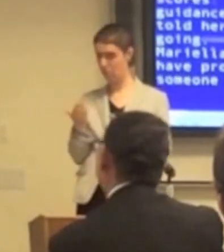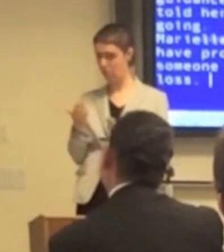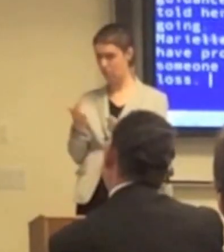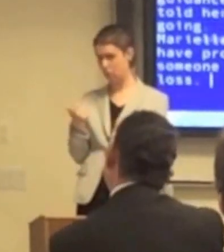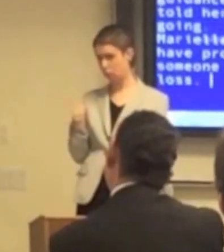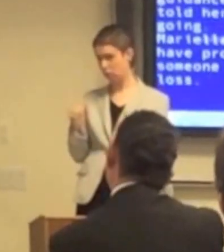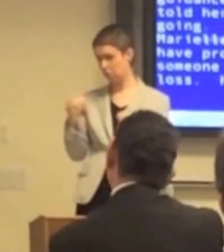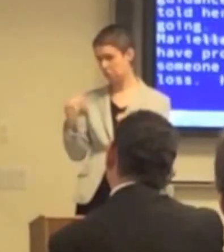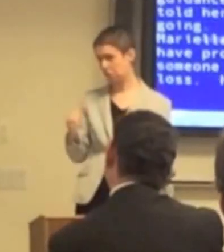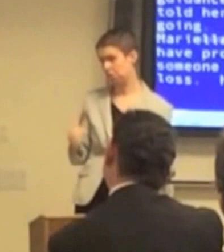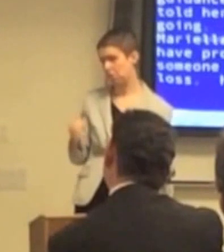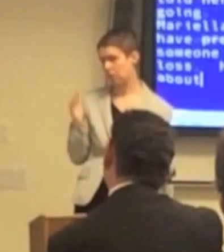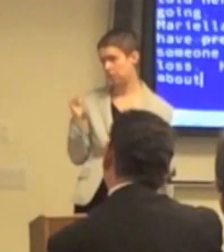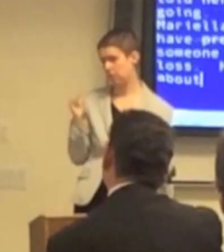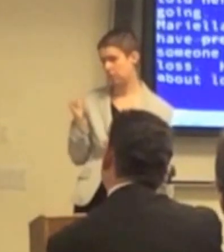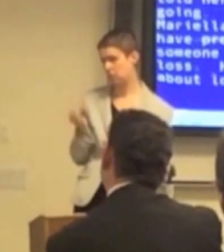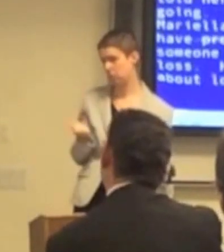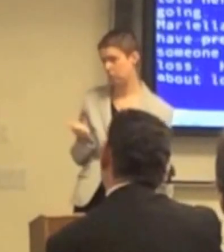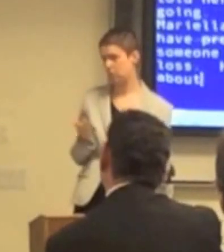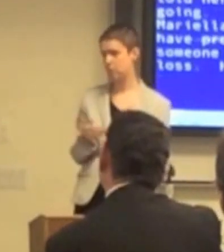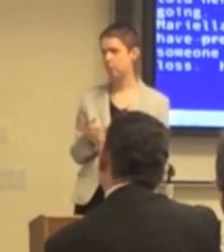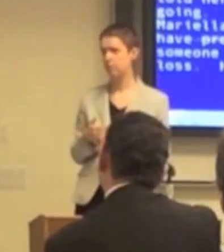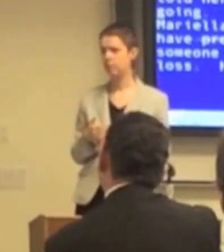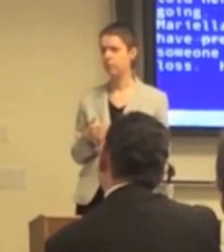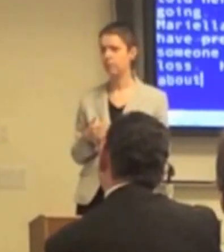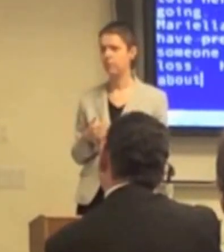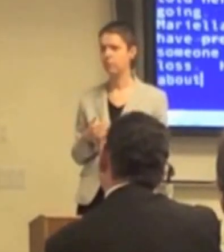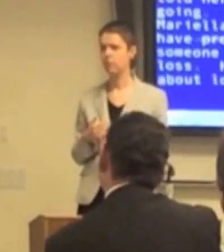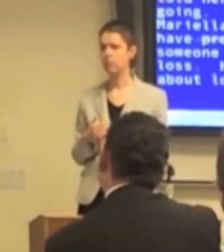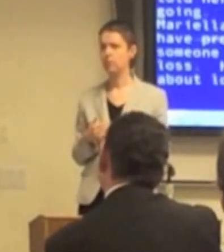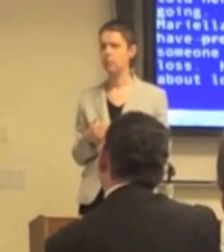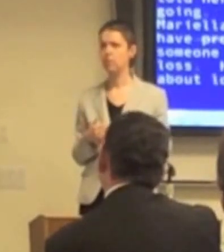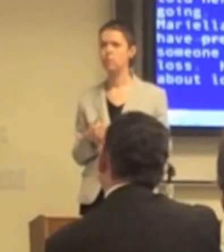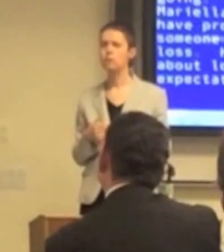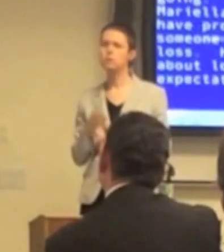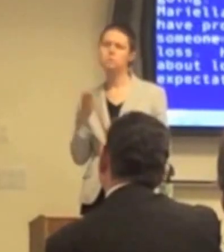loss. Have you thought about lowering your expectations? You may not succeed in a school like NYU.